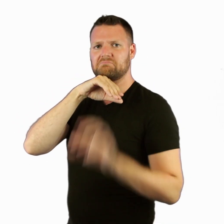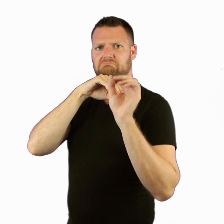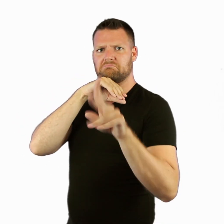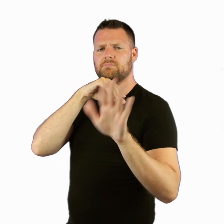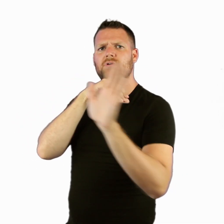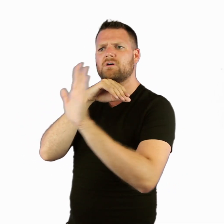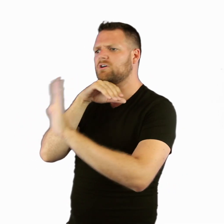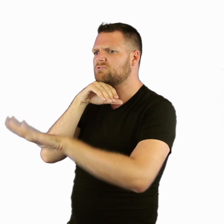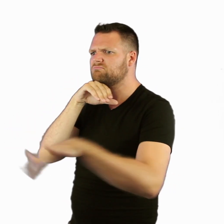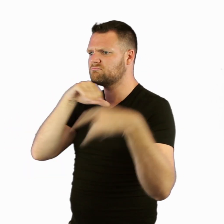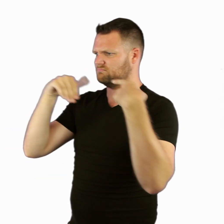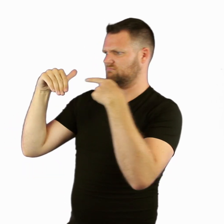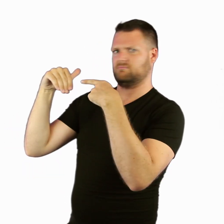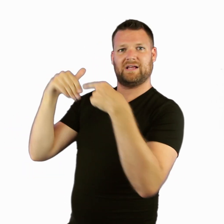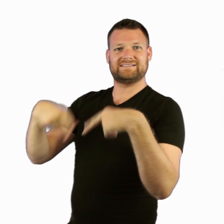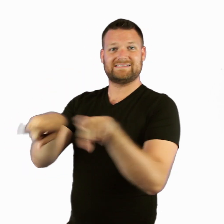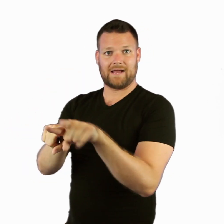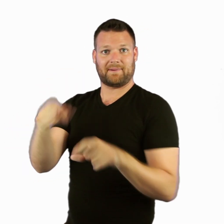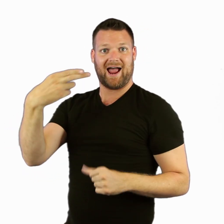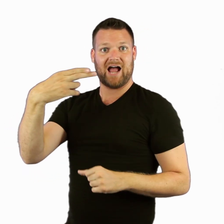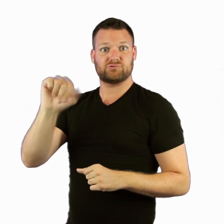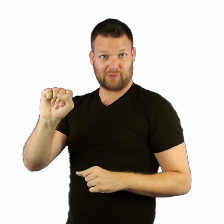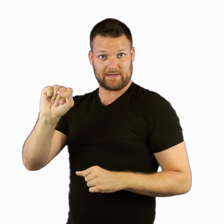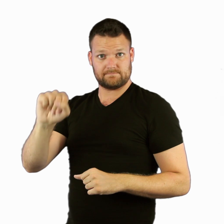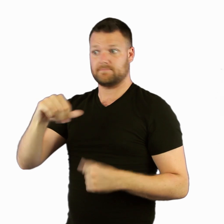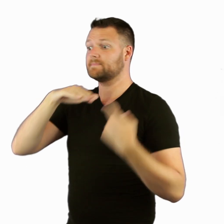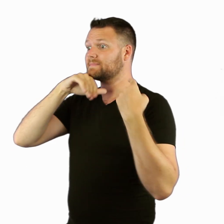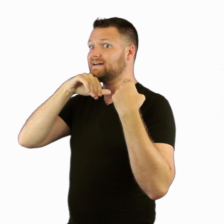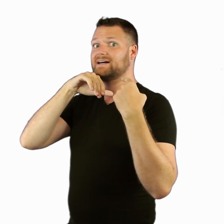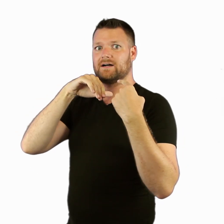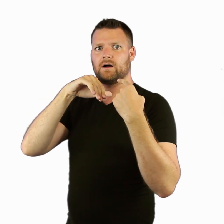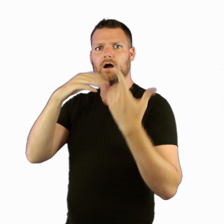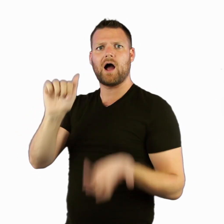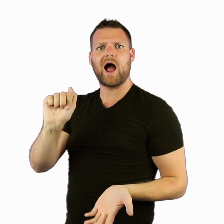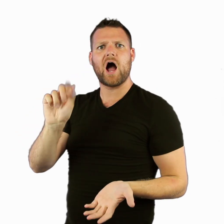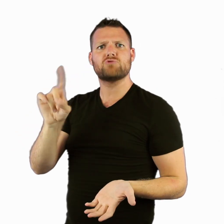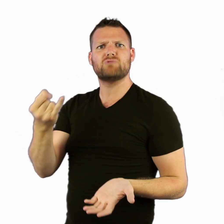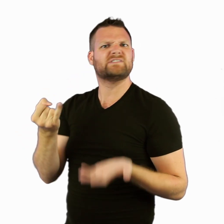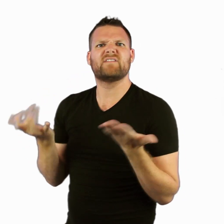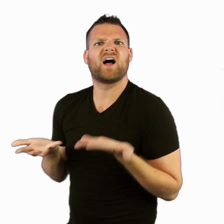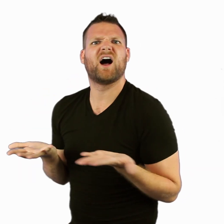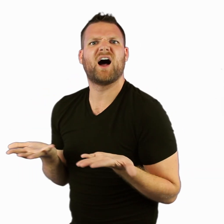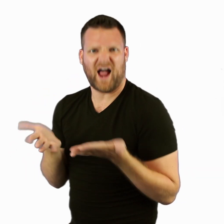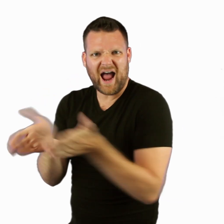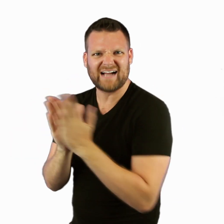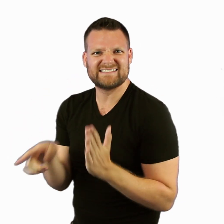If they give you the ASL sign PIG, you can ask them for adjectives that use the same handshape.